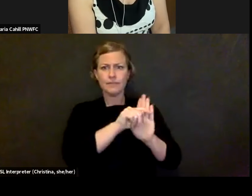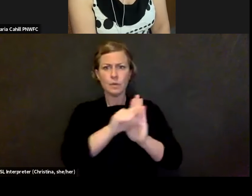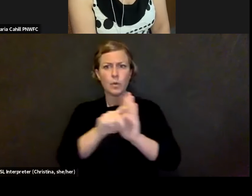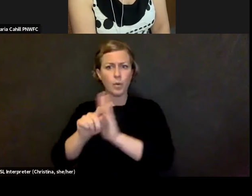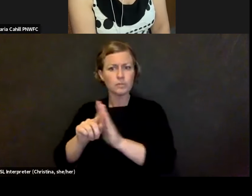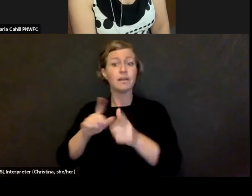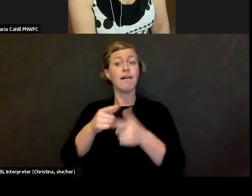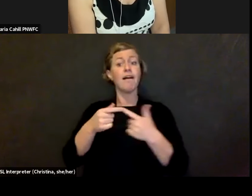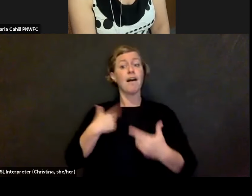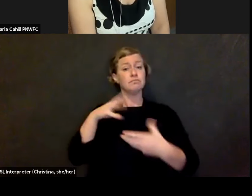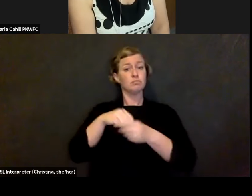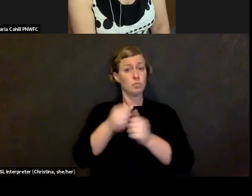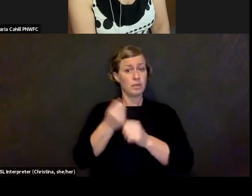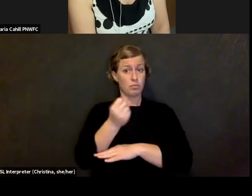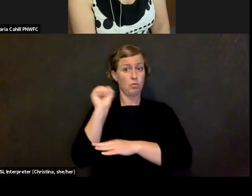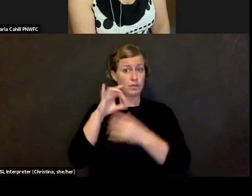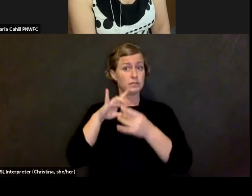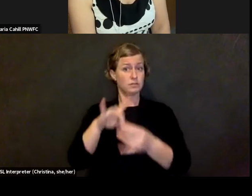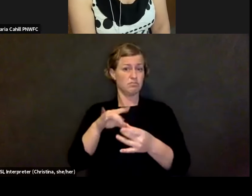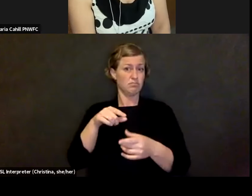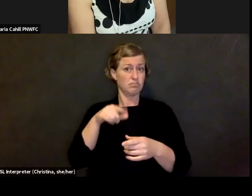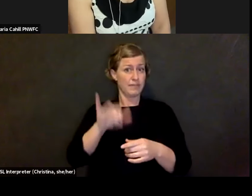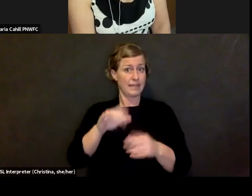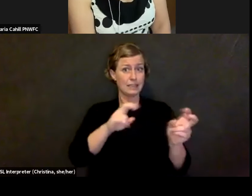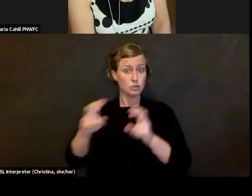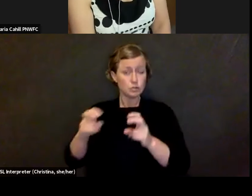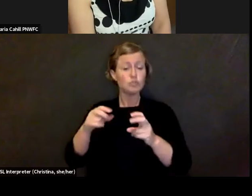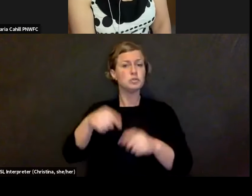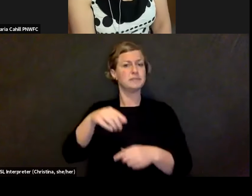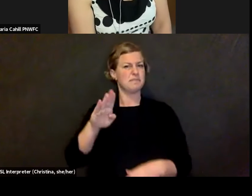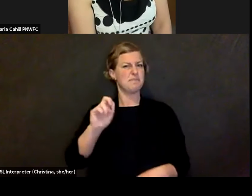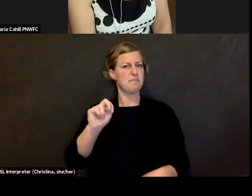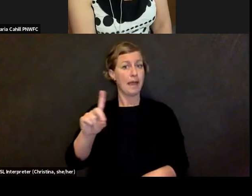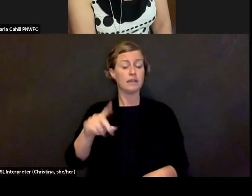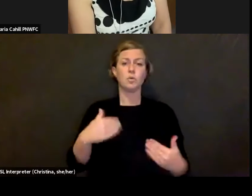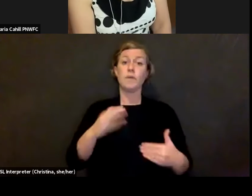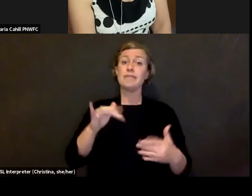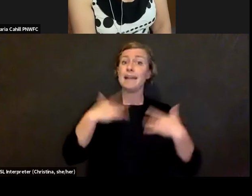response to George Floyd dying and just watching all the videos and then going to one of the first